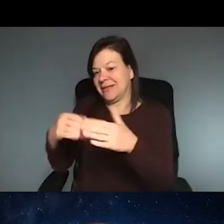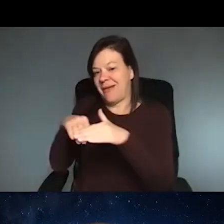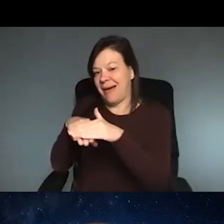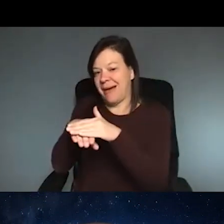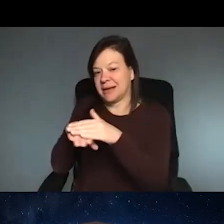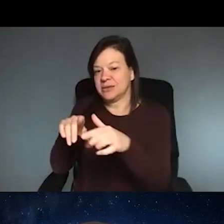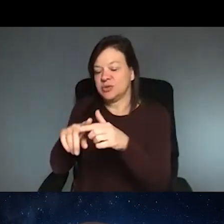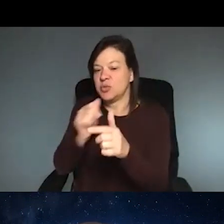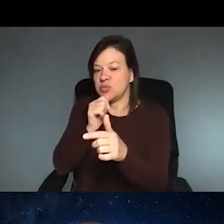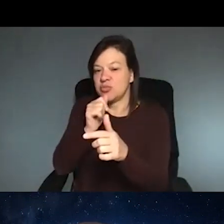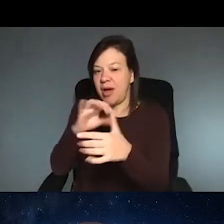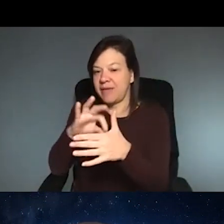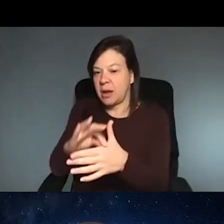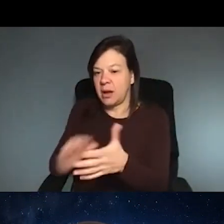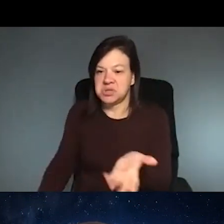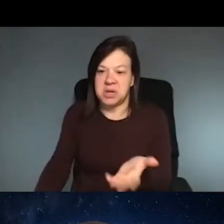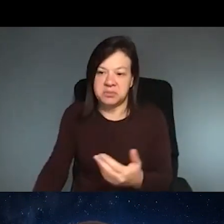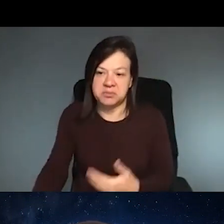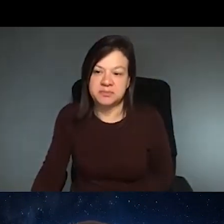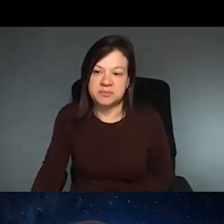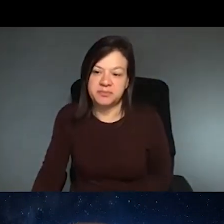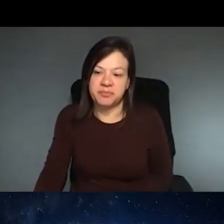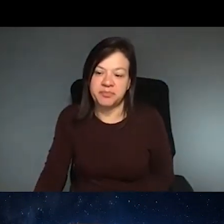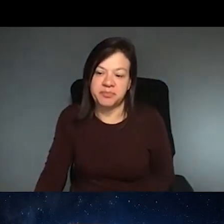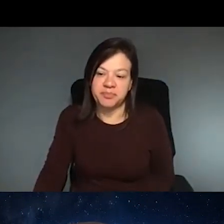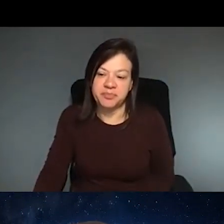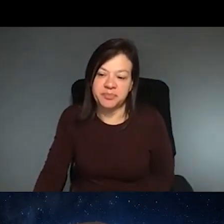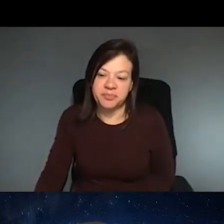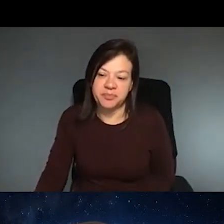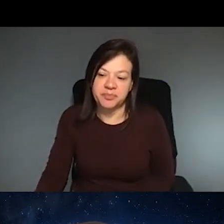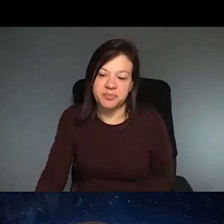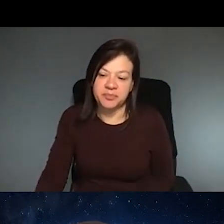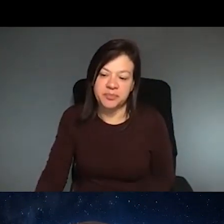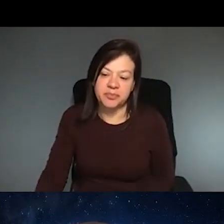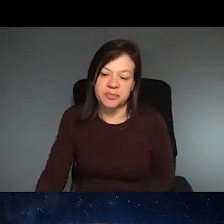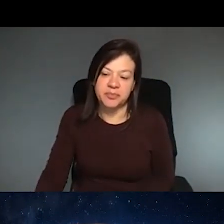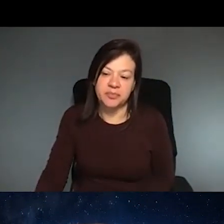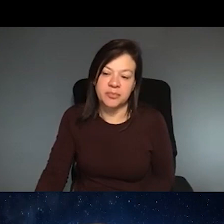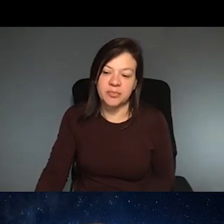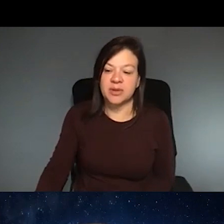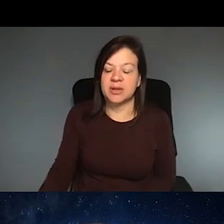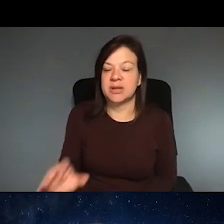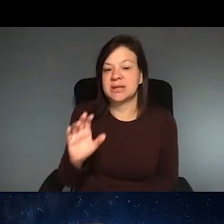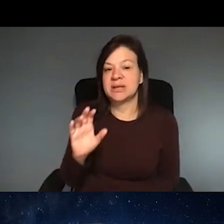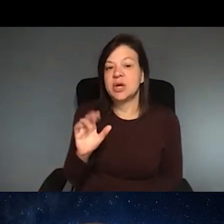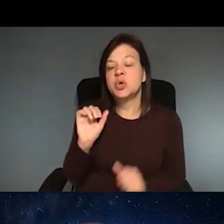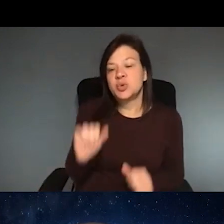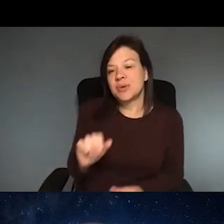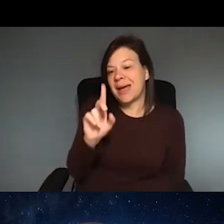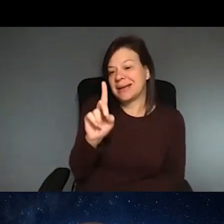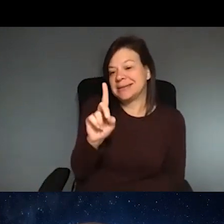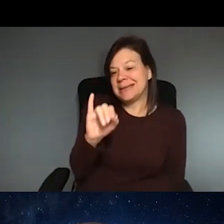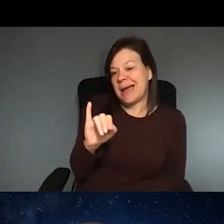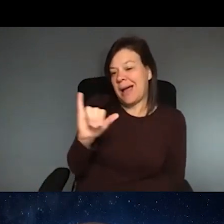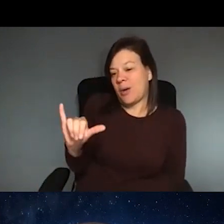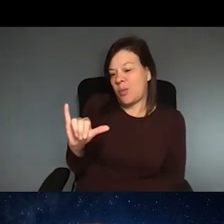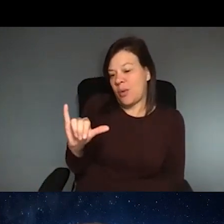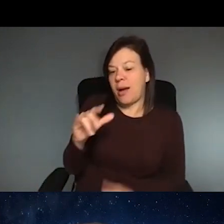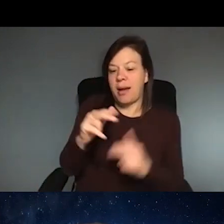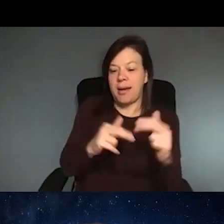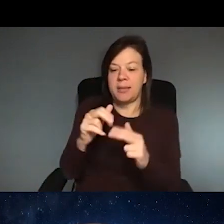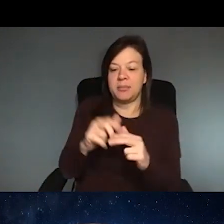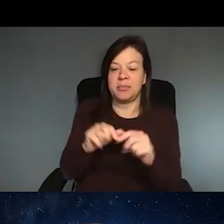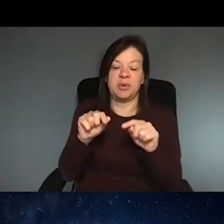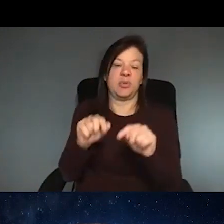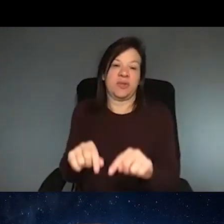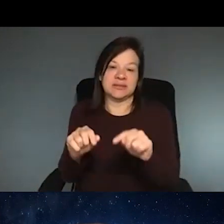SO, YOU KNOW, YOU CAN DIY THIS AND BUILD THIS.